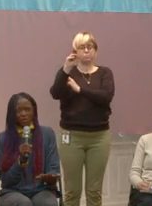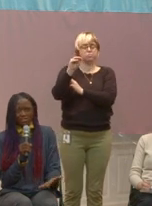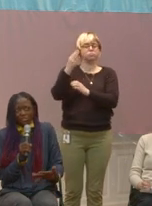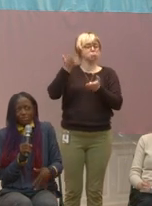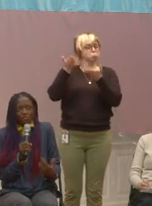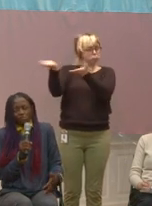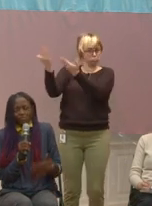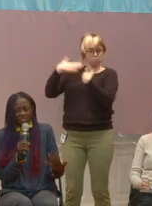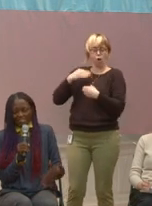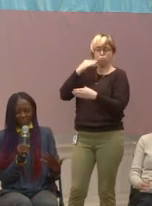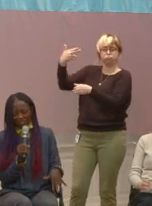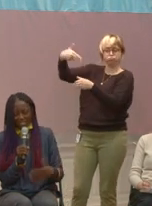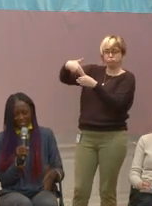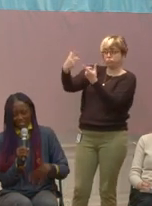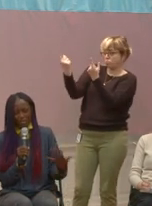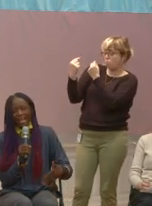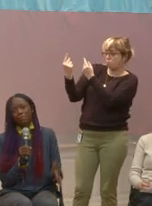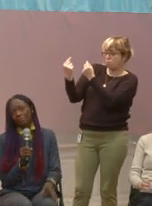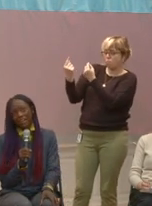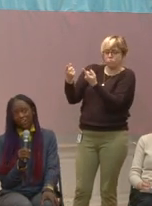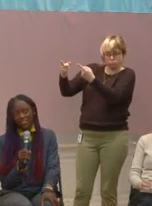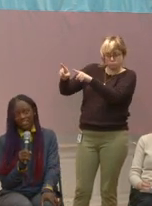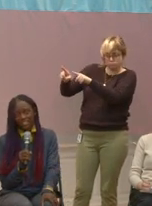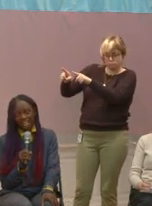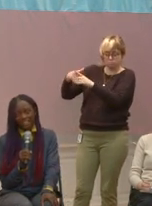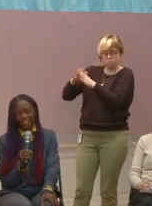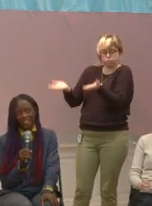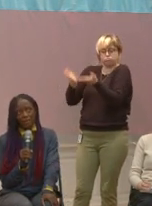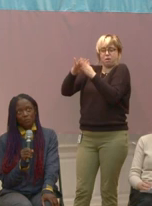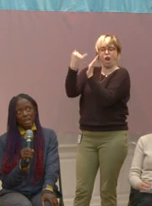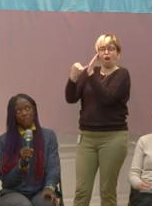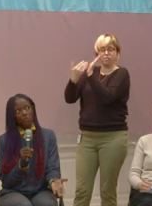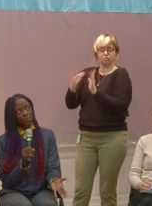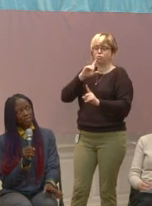wanted to it to be inhabited by artists. And that first work